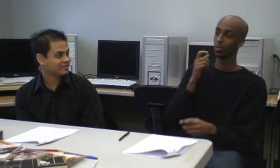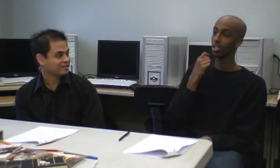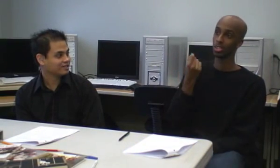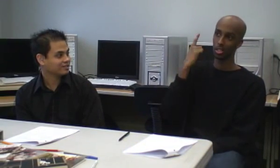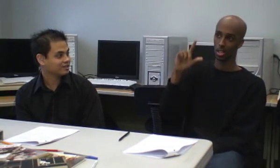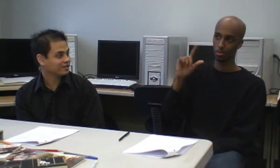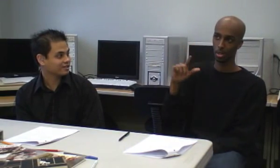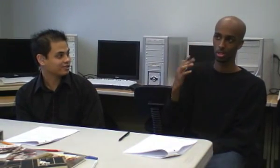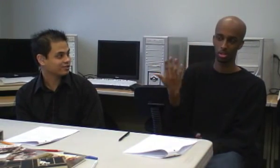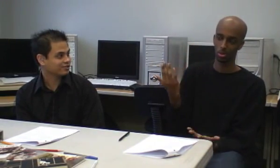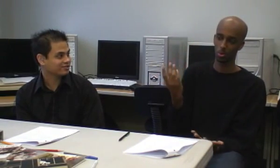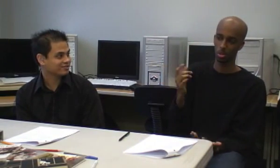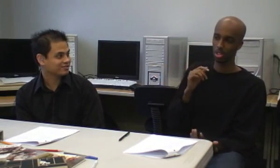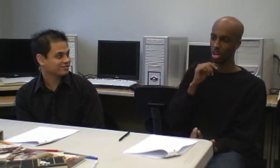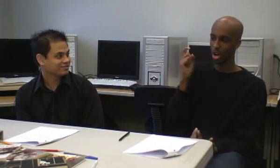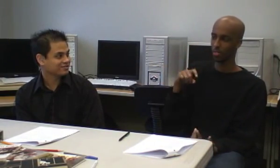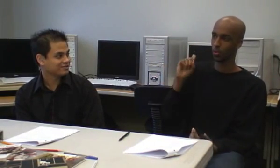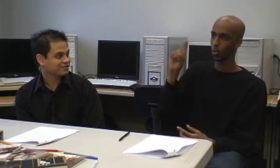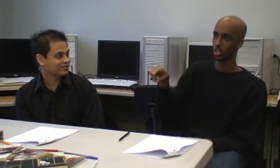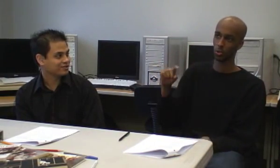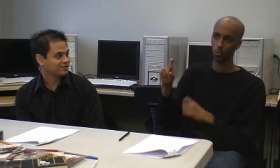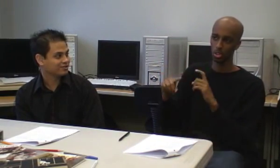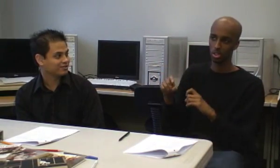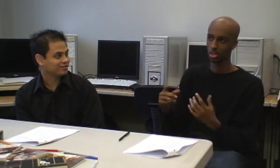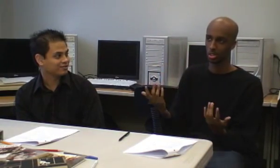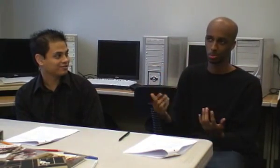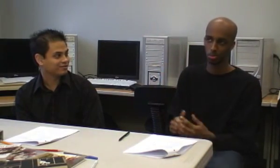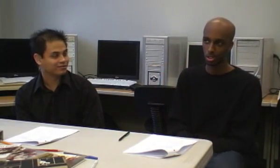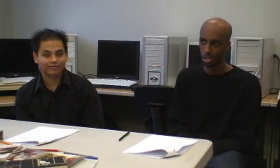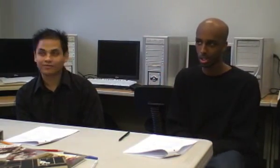who understands the library so I do not need to ask questions.